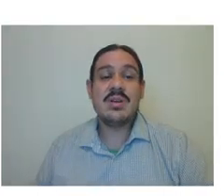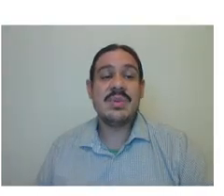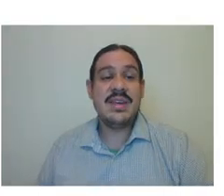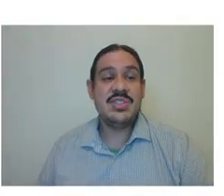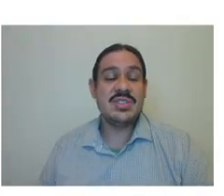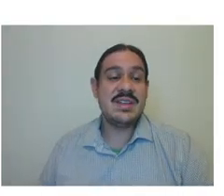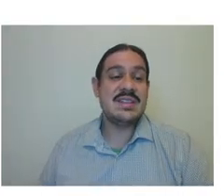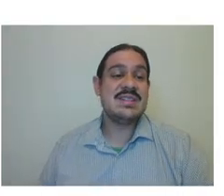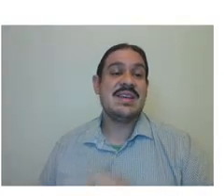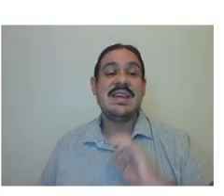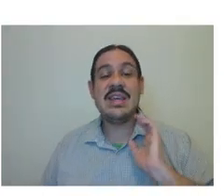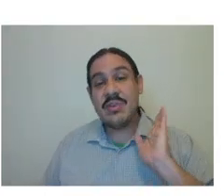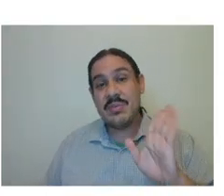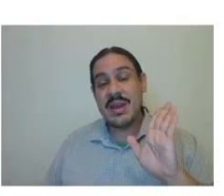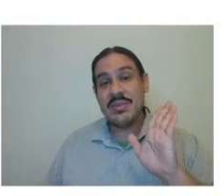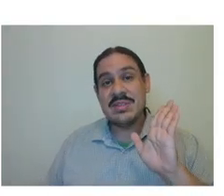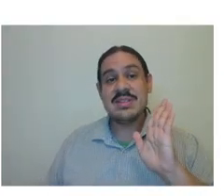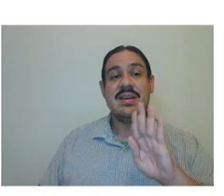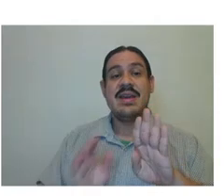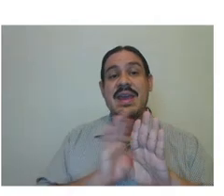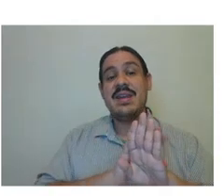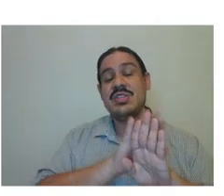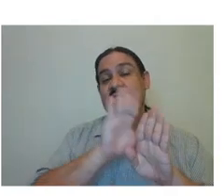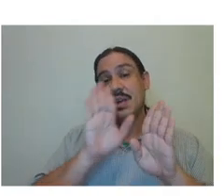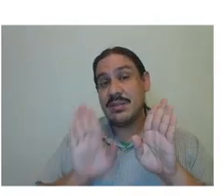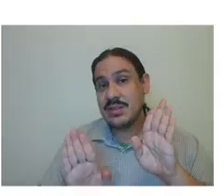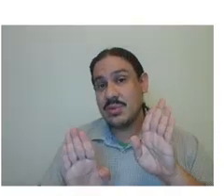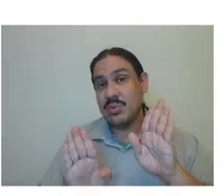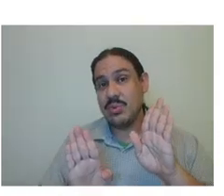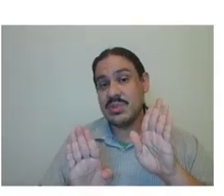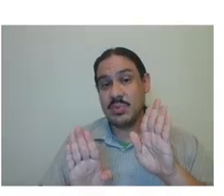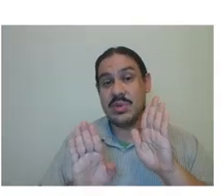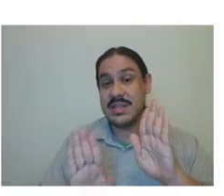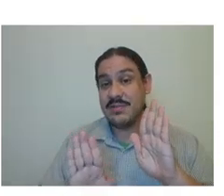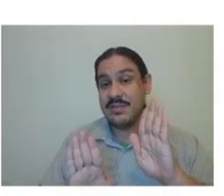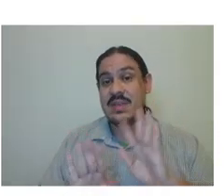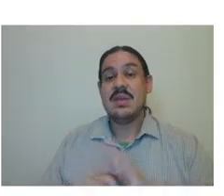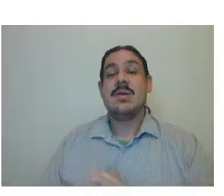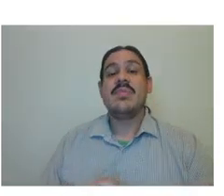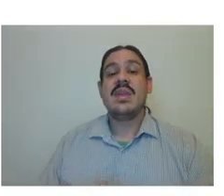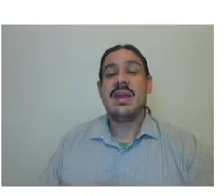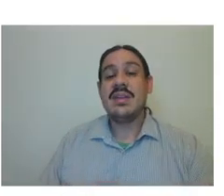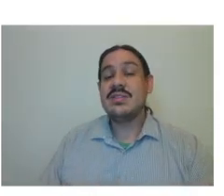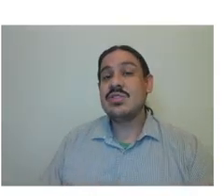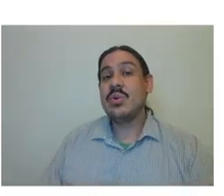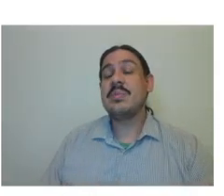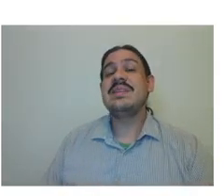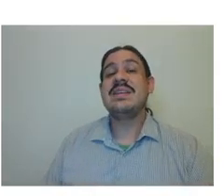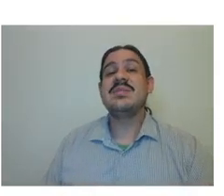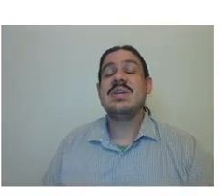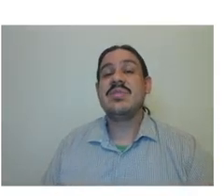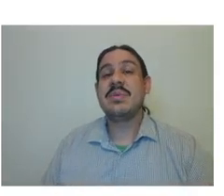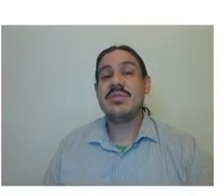realize that the child can't hear them and this might take months which are as we